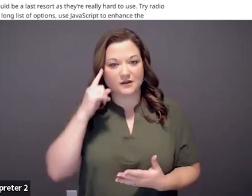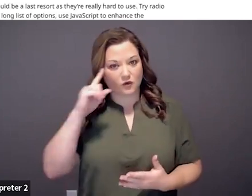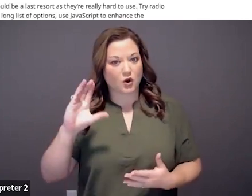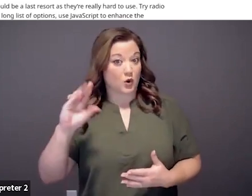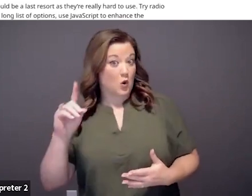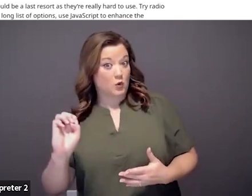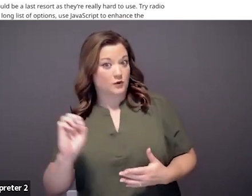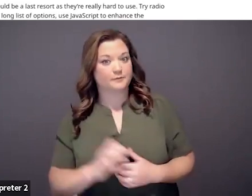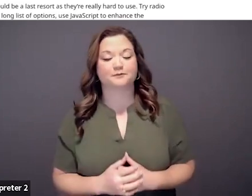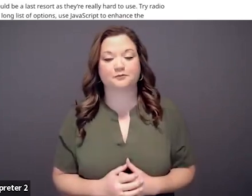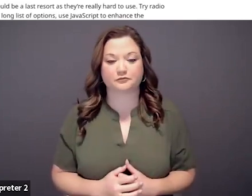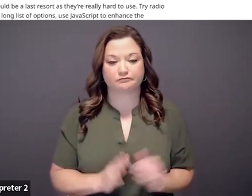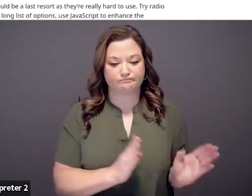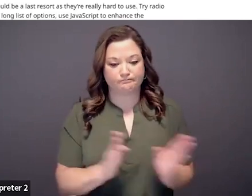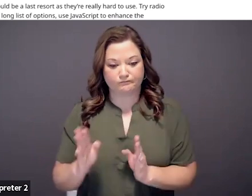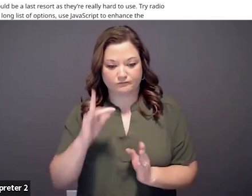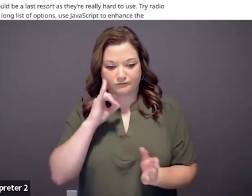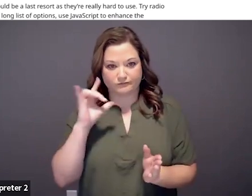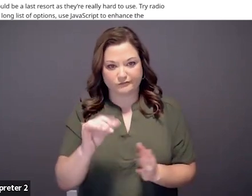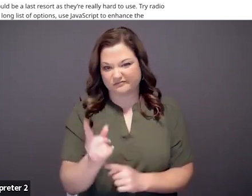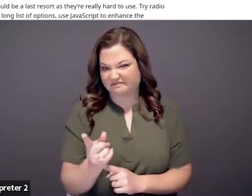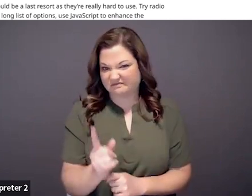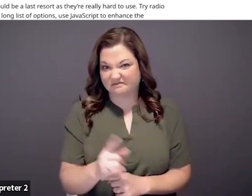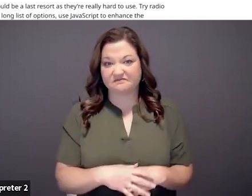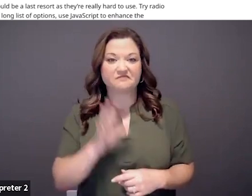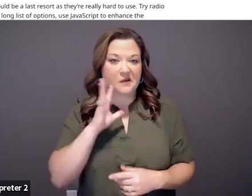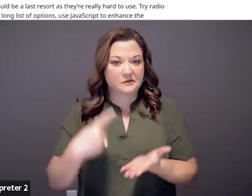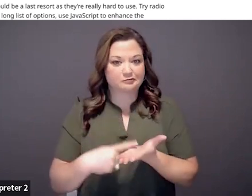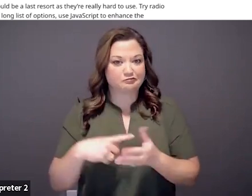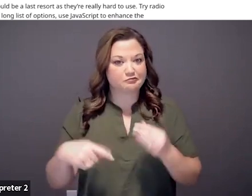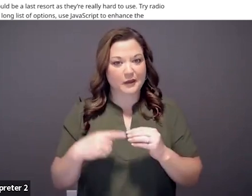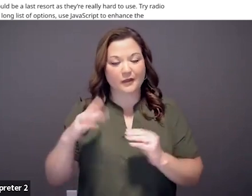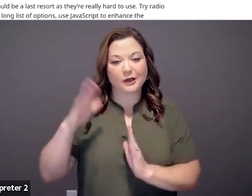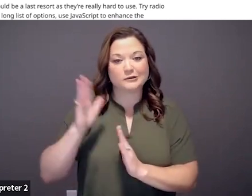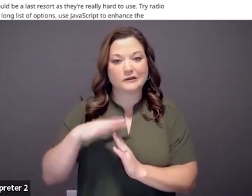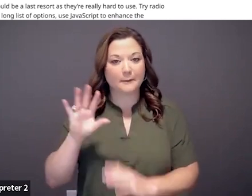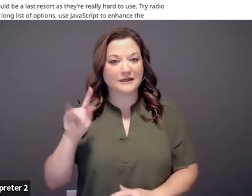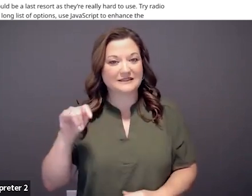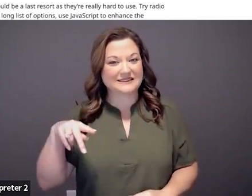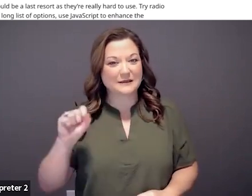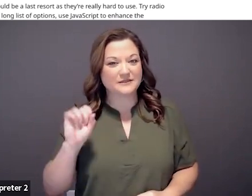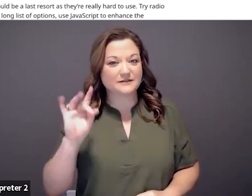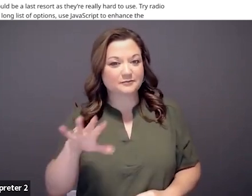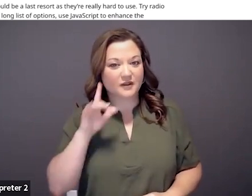over to that for a moment and talk about some of their top tips for forms from the W3C.